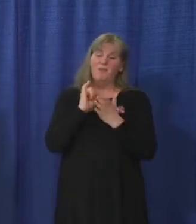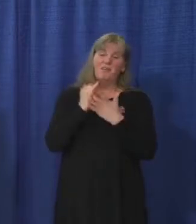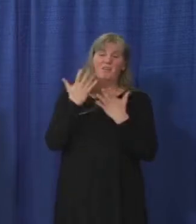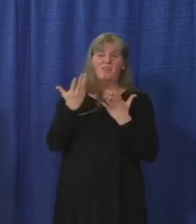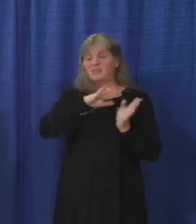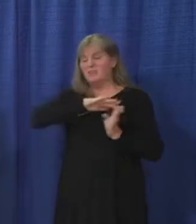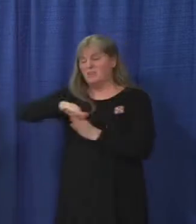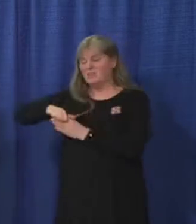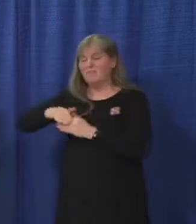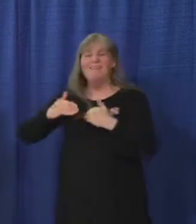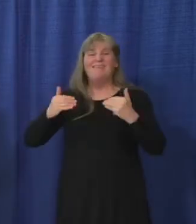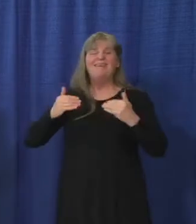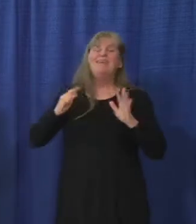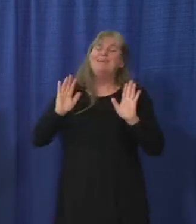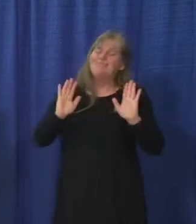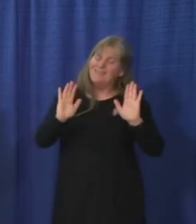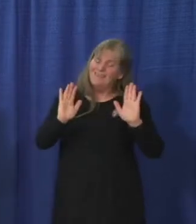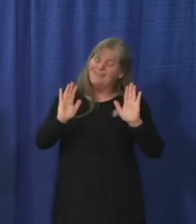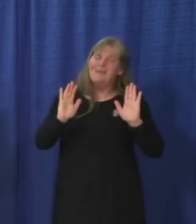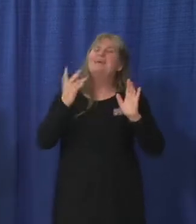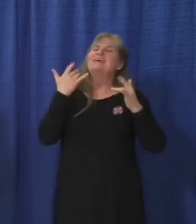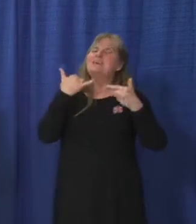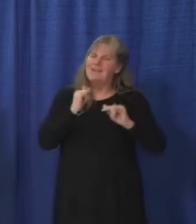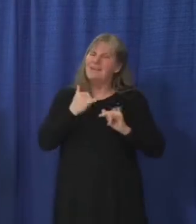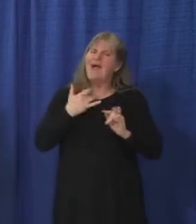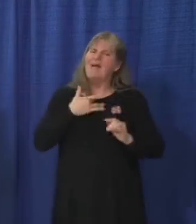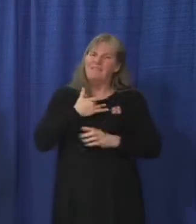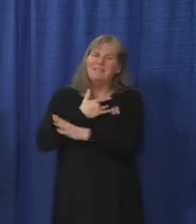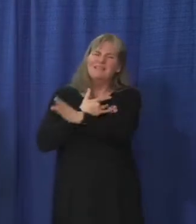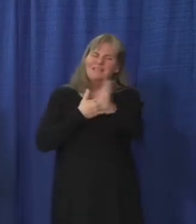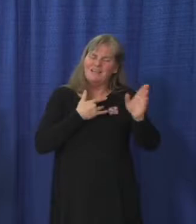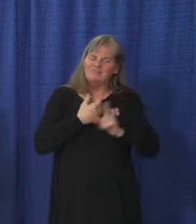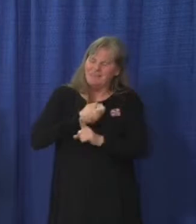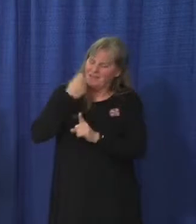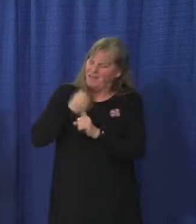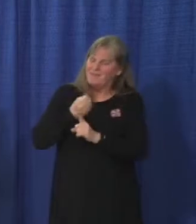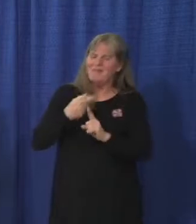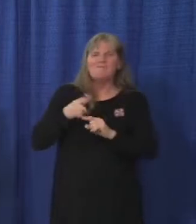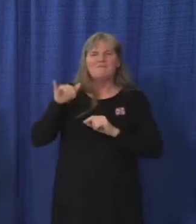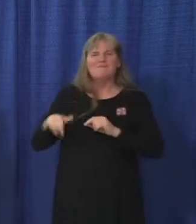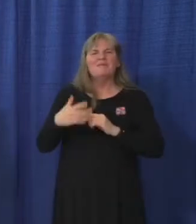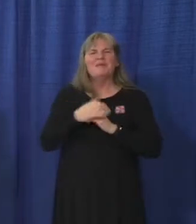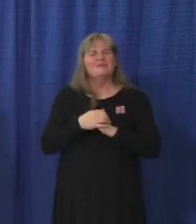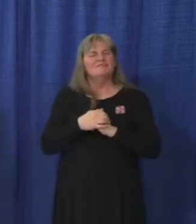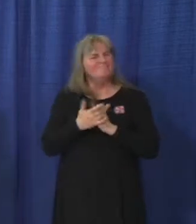pandemic are compounded by the lack of certainty every individual and business is